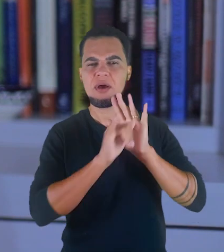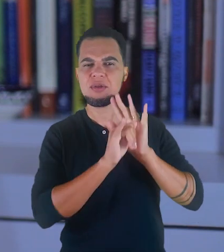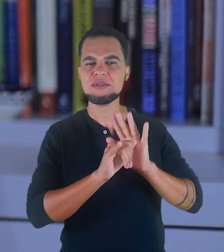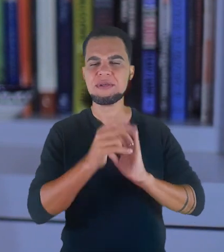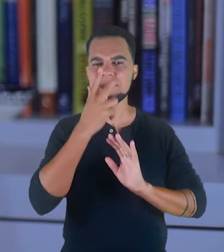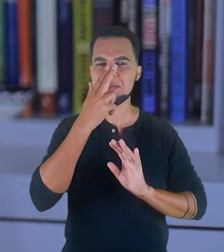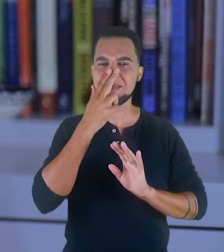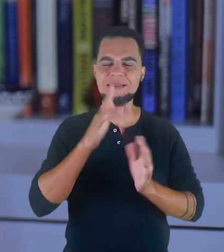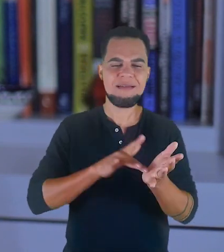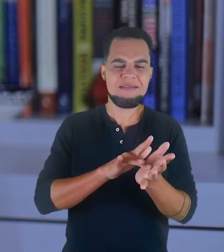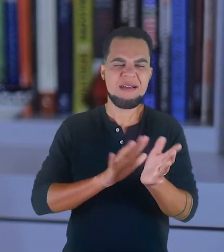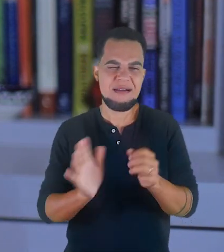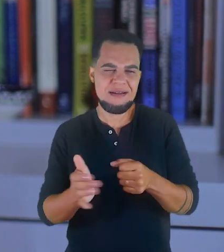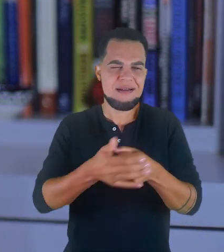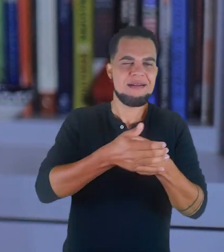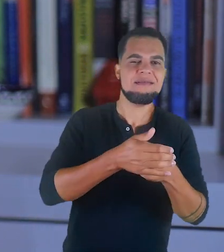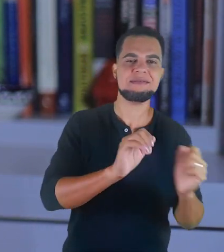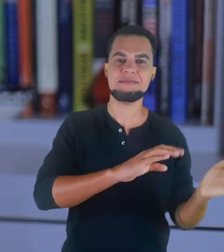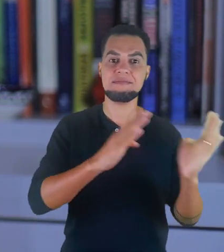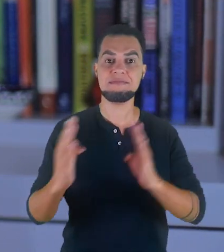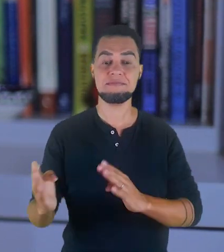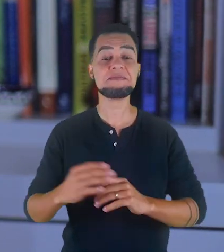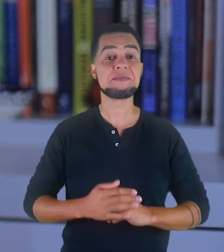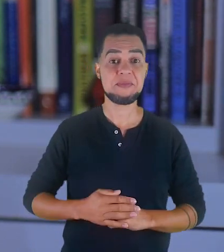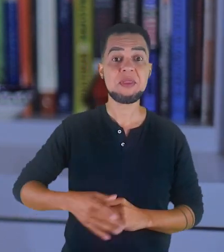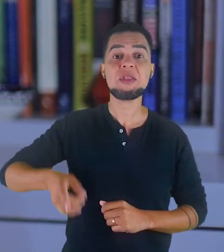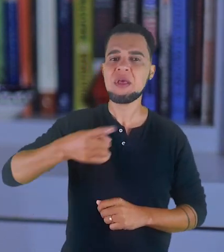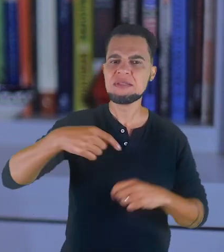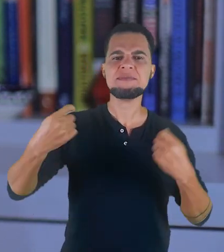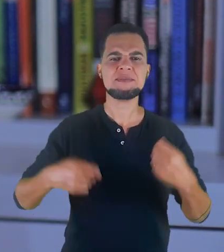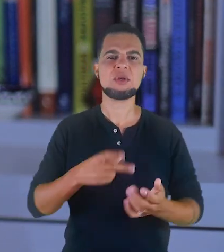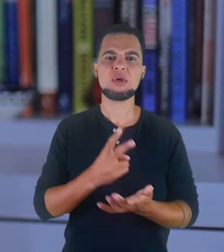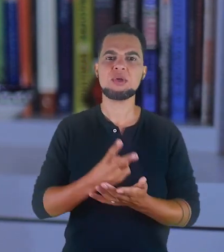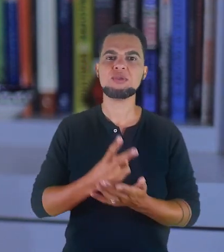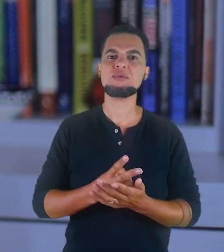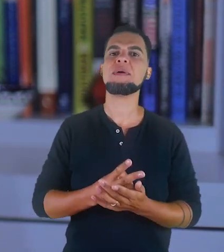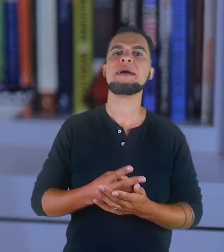which tries to mask this process. We have to keep up this kind of speech,